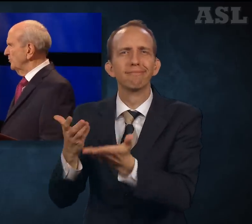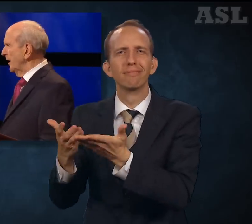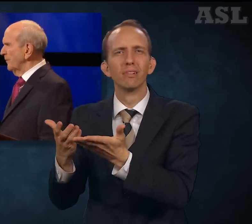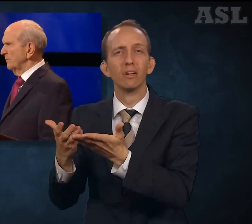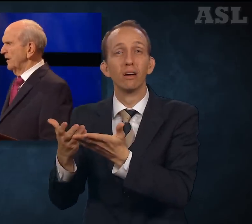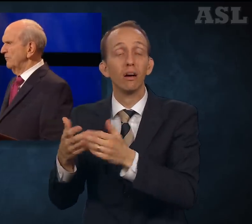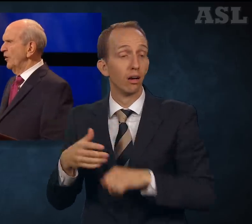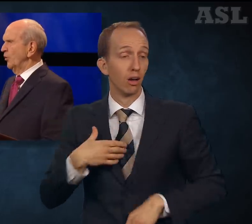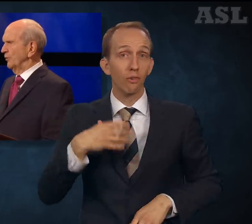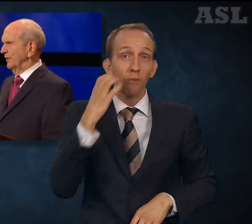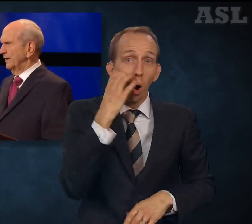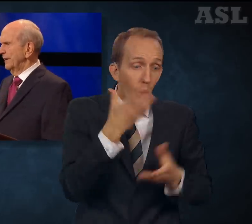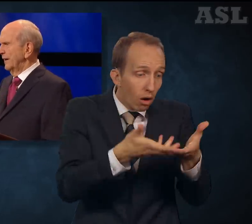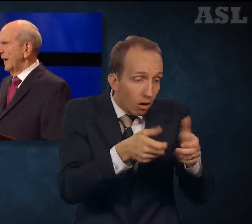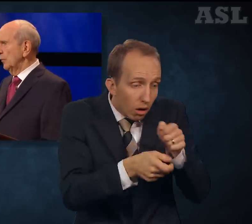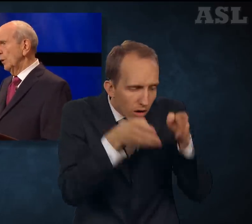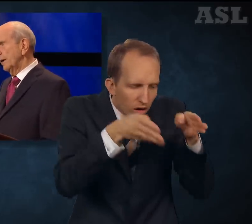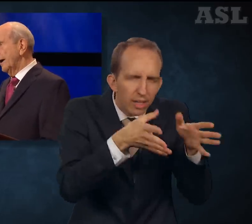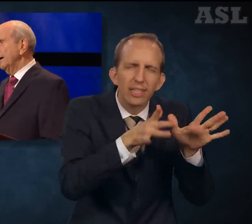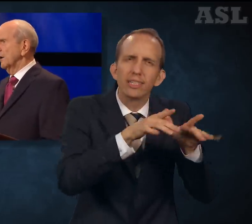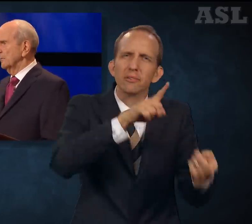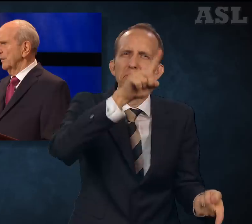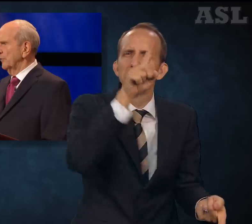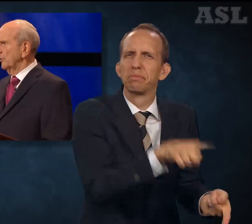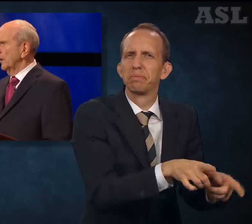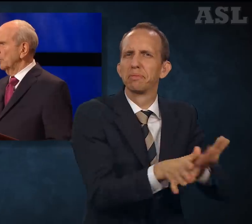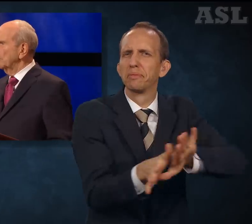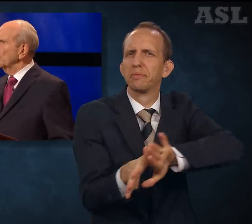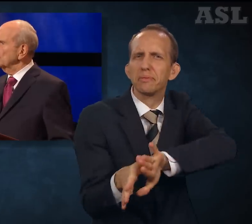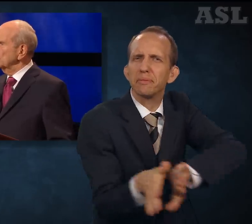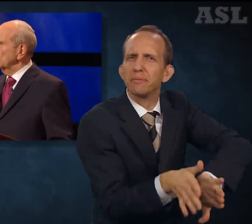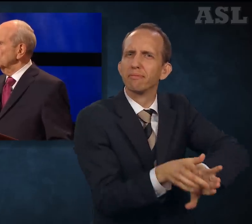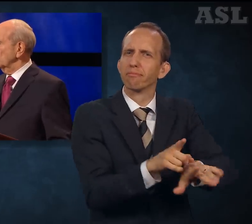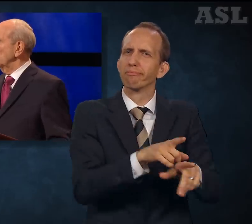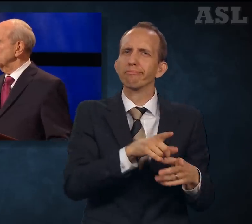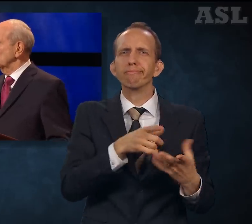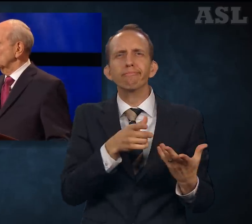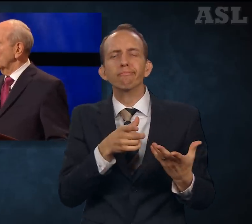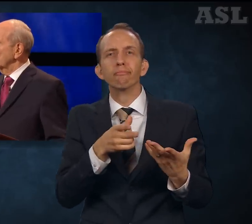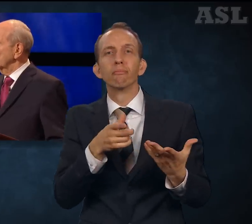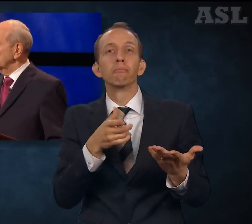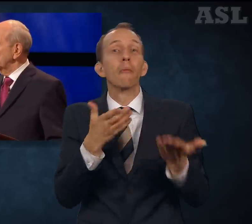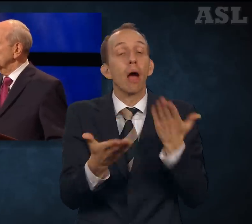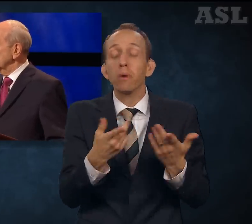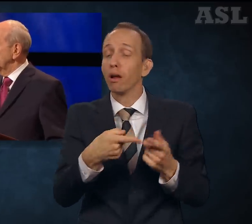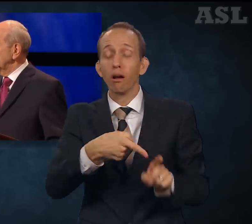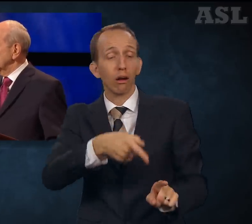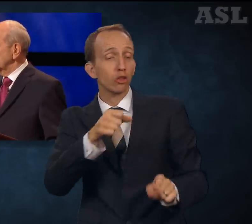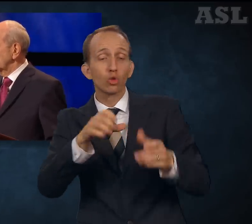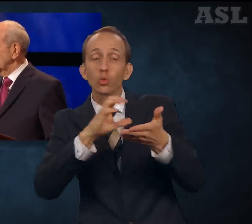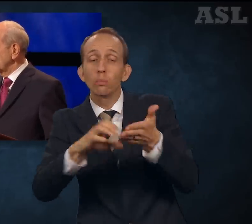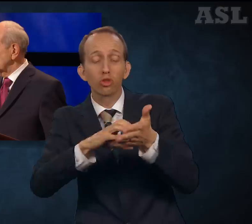I WOULD SPEND LESS TIME ON MY PHONE, AND, WHEN I AM ON MY